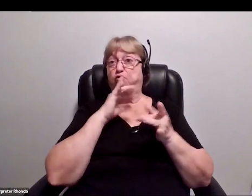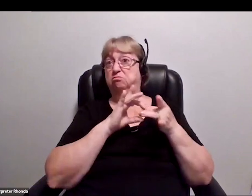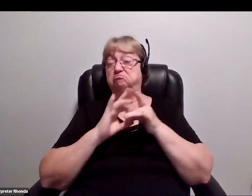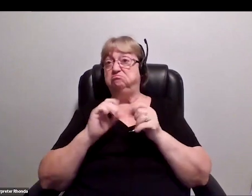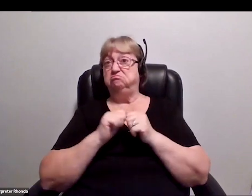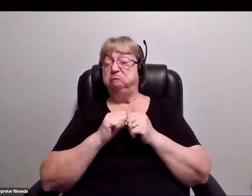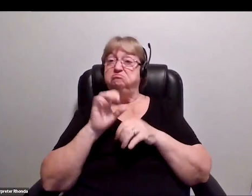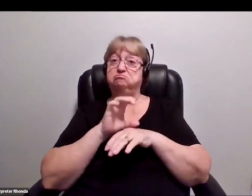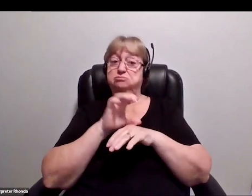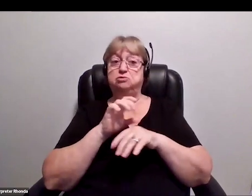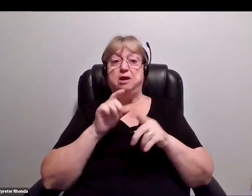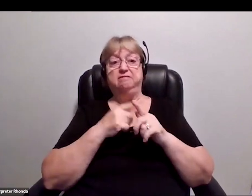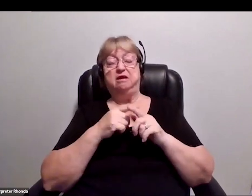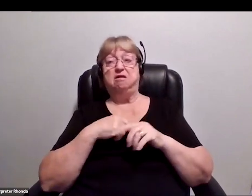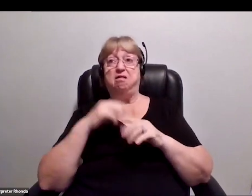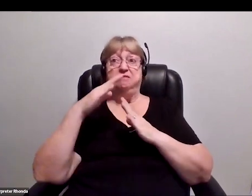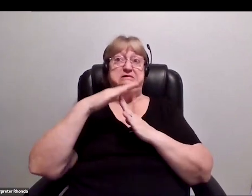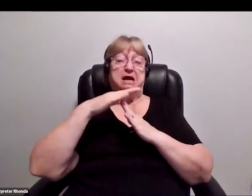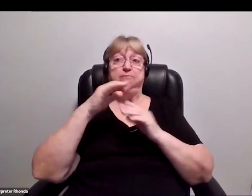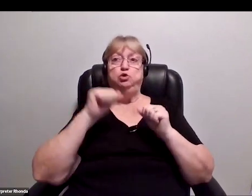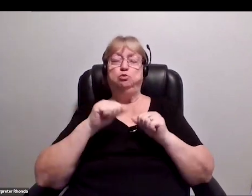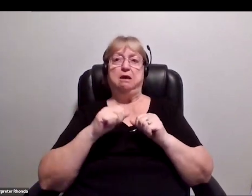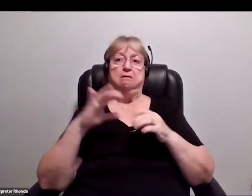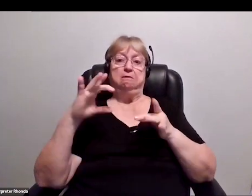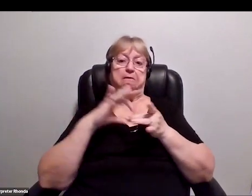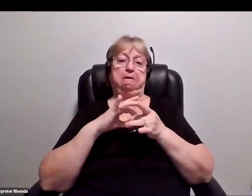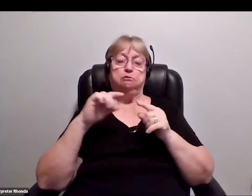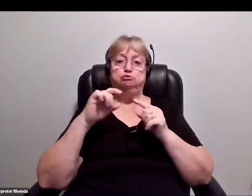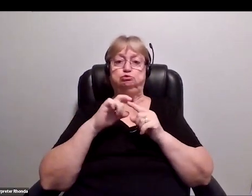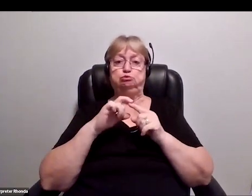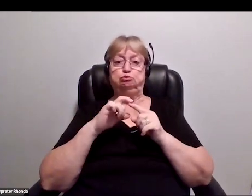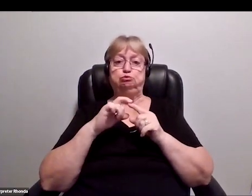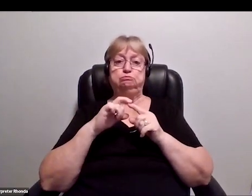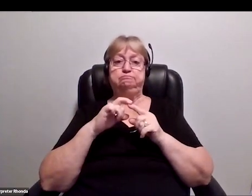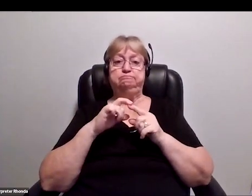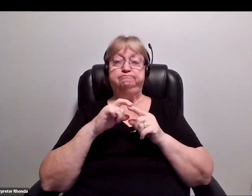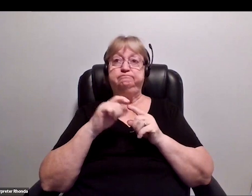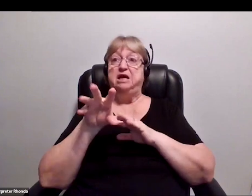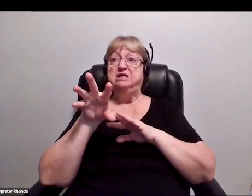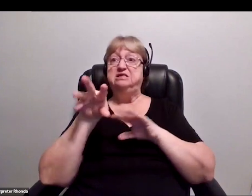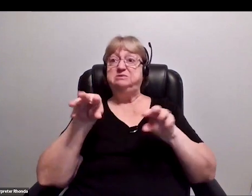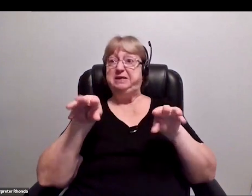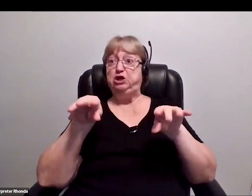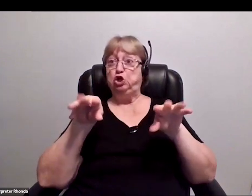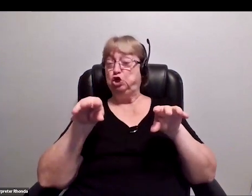which allows you to either connect to a speaker if you want to output the sound to a group,